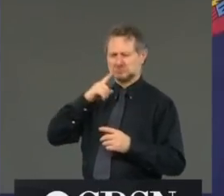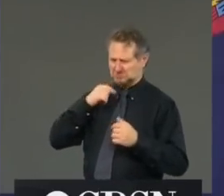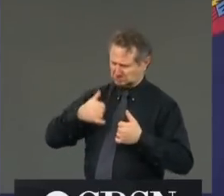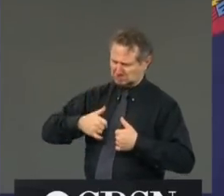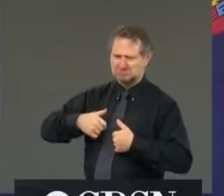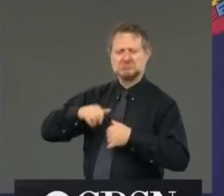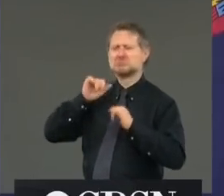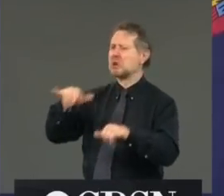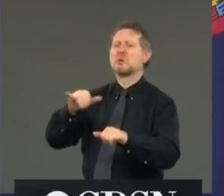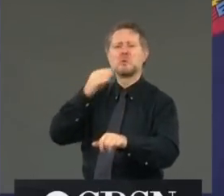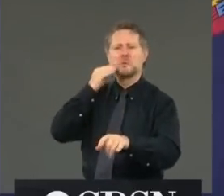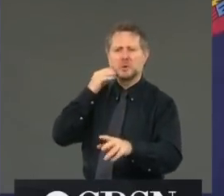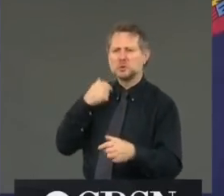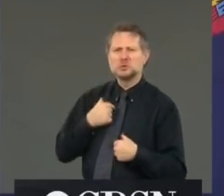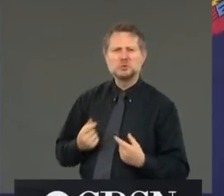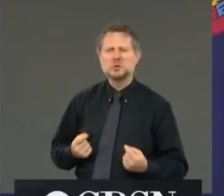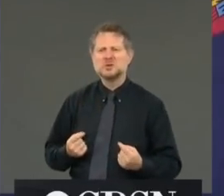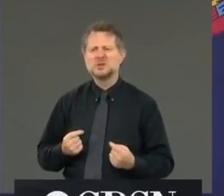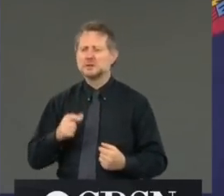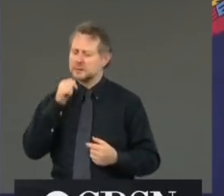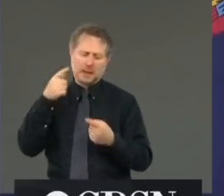WHAT HAPPENS IF YOU STAND UP